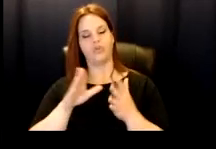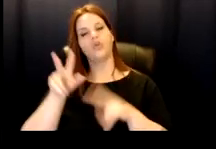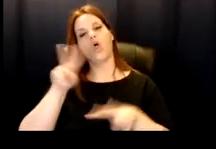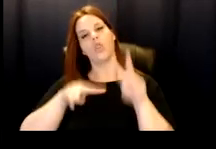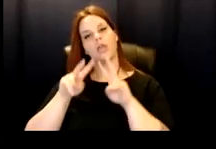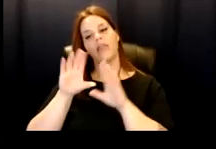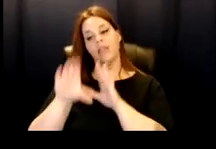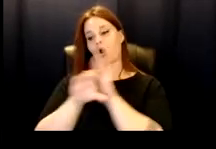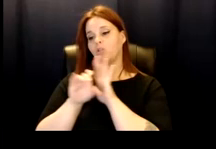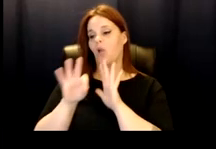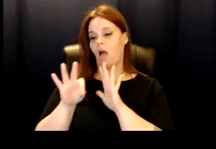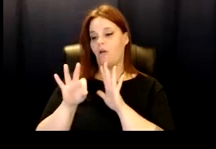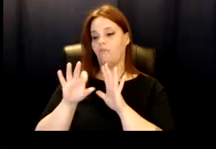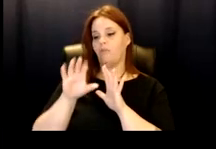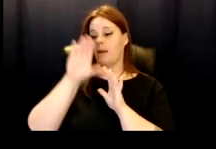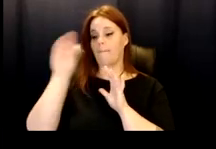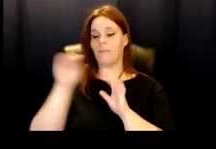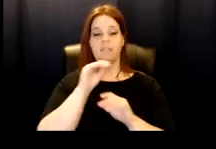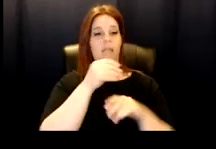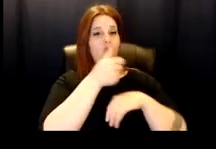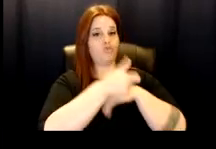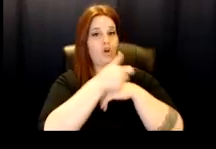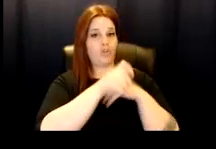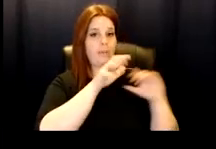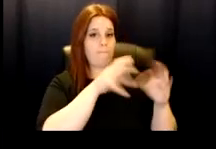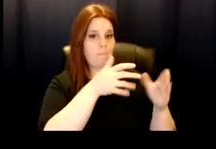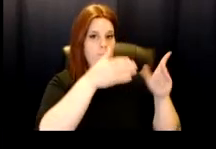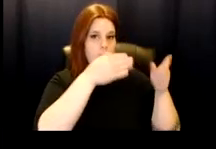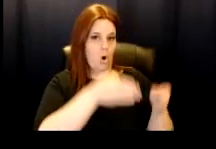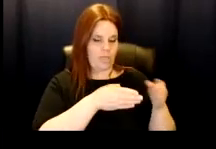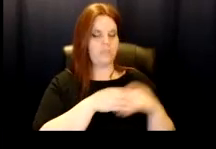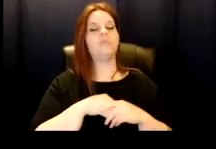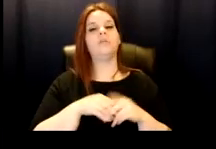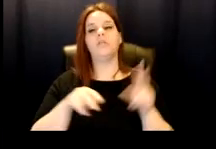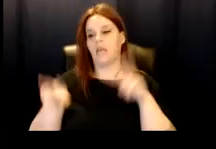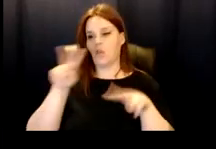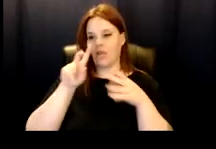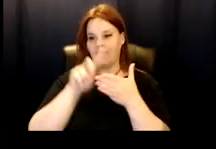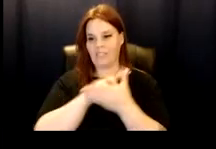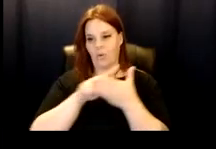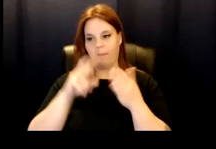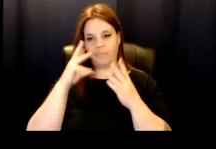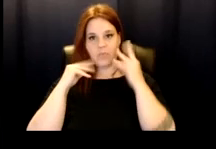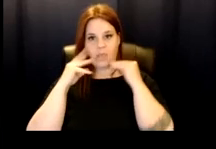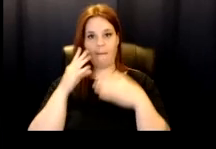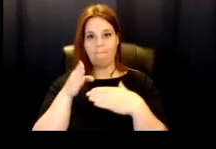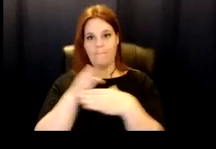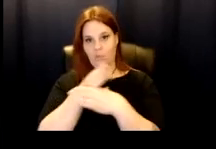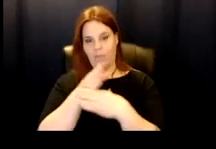parties. We look at differences in the discrimination experiences between and within impairment